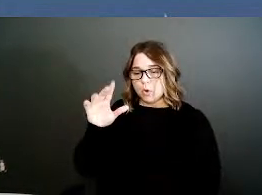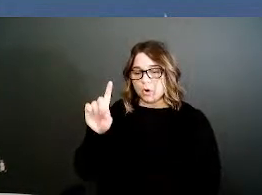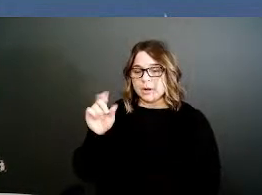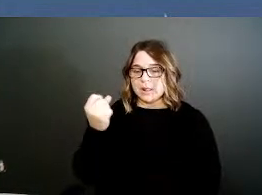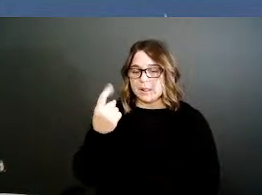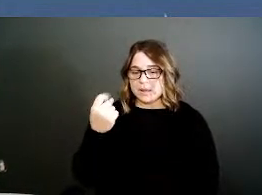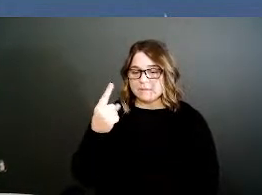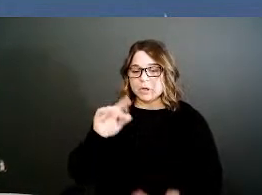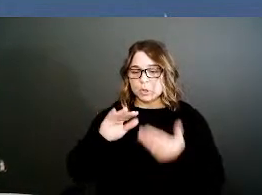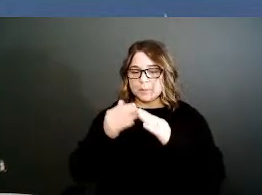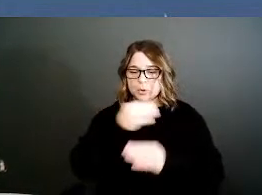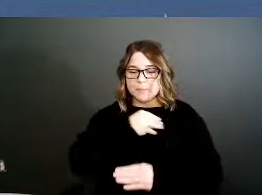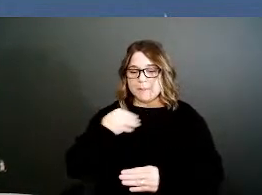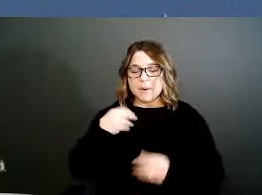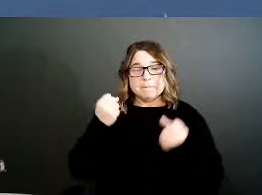YEARS OF EXPERIENCE PROVIDING SUPPORT TO SURVIVORS